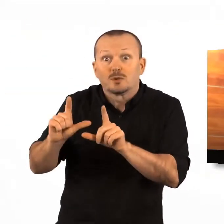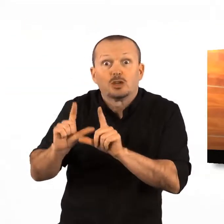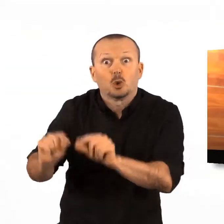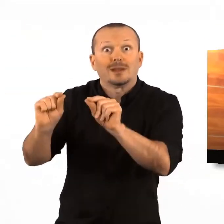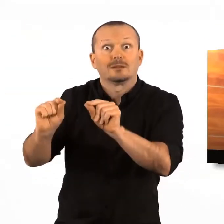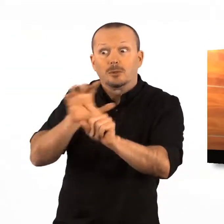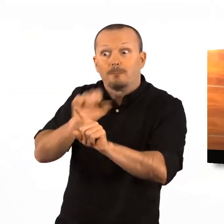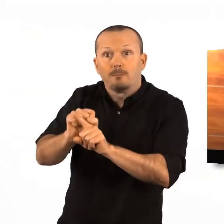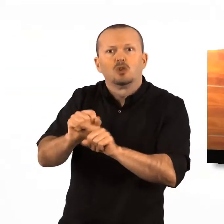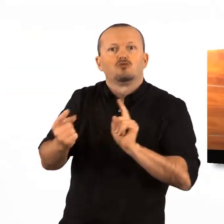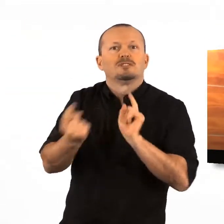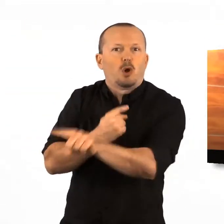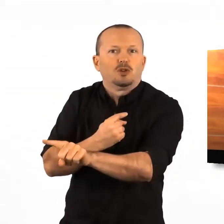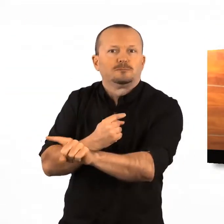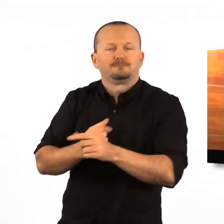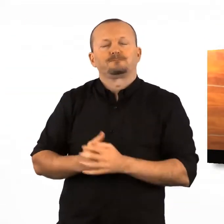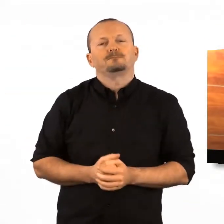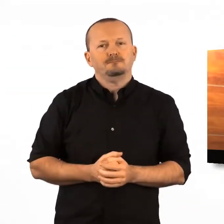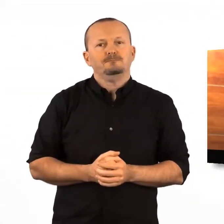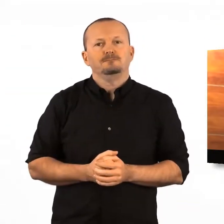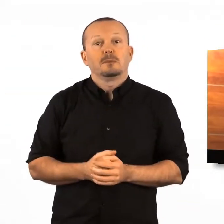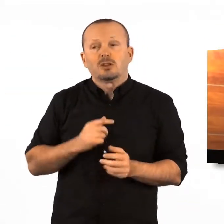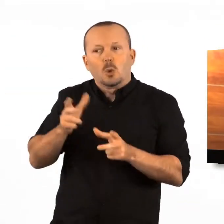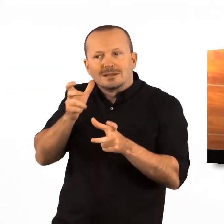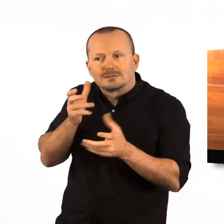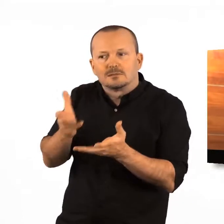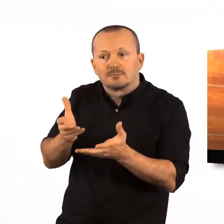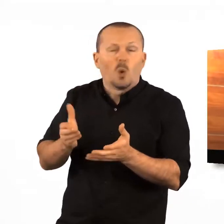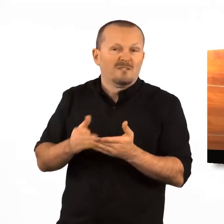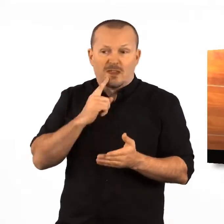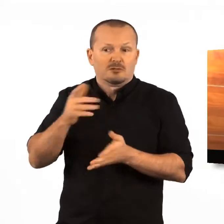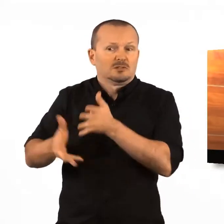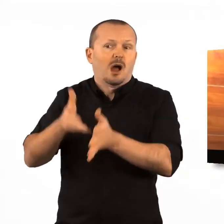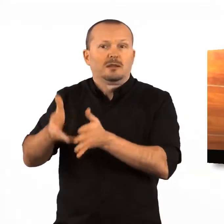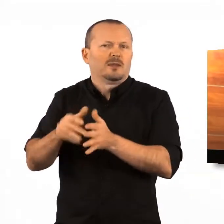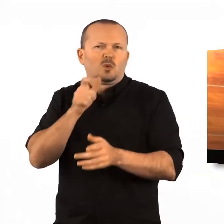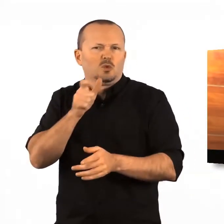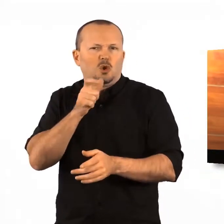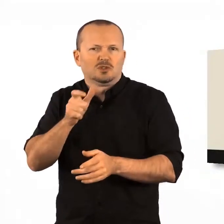or you look if your child’s a signer if they’re not using words we can substitute look for listen.